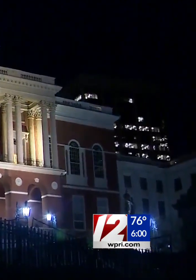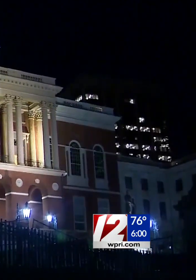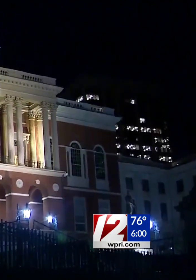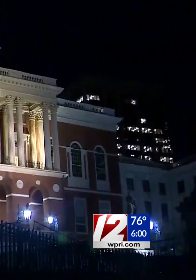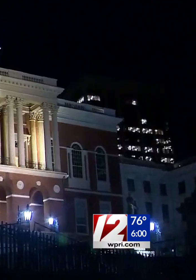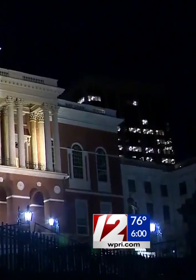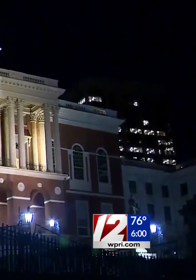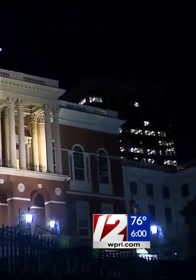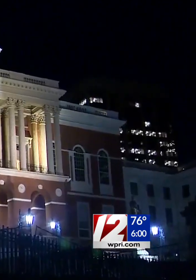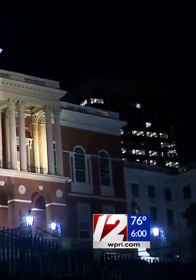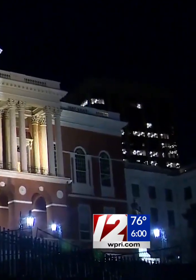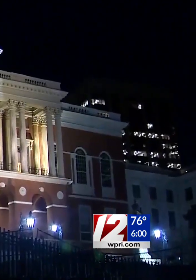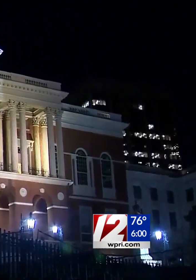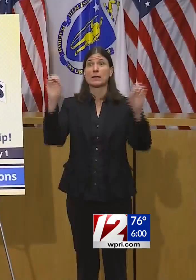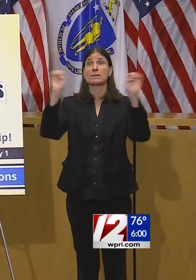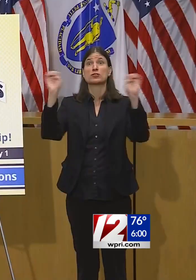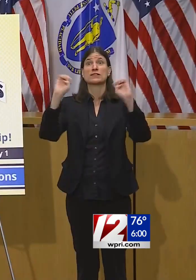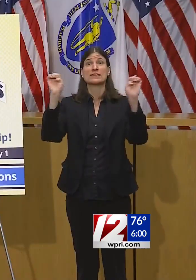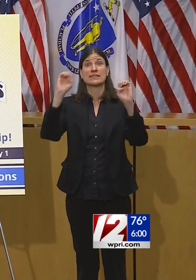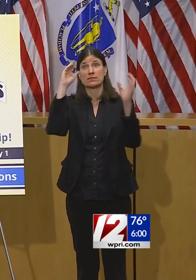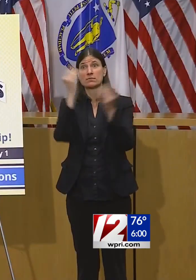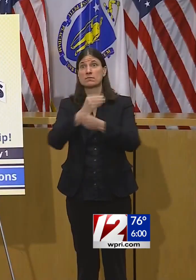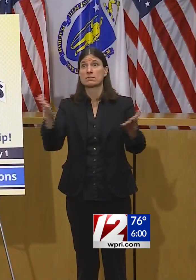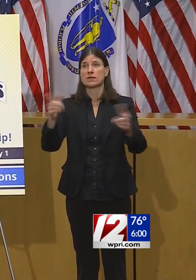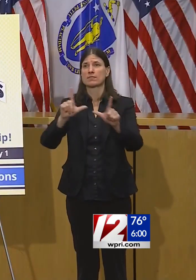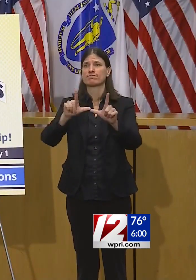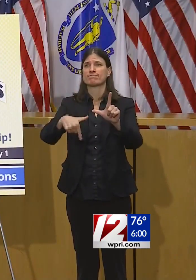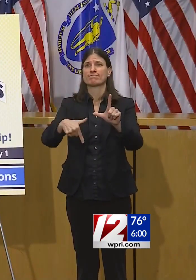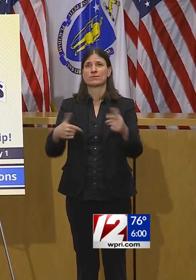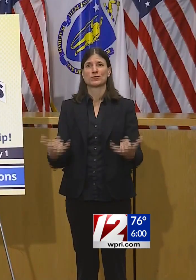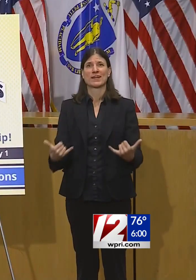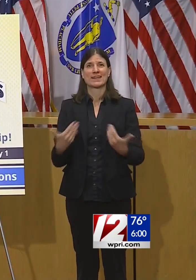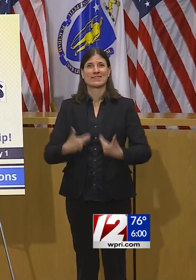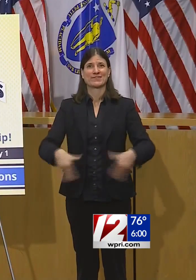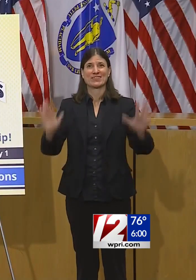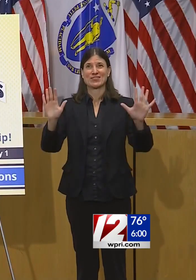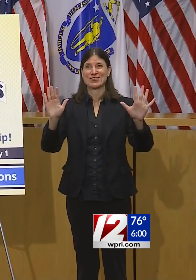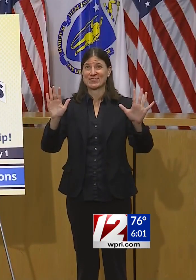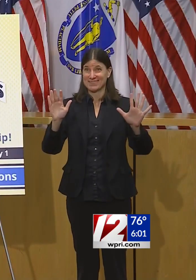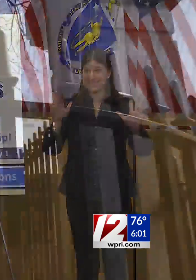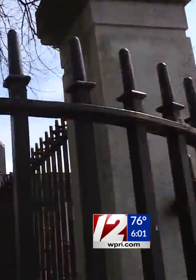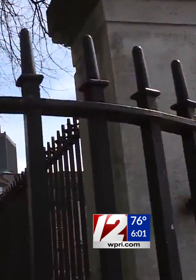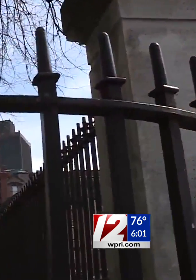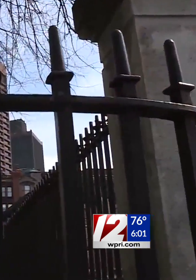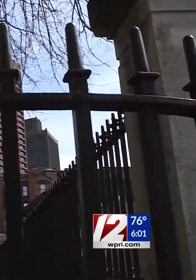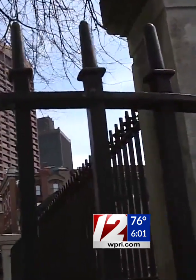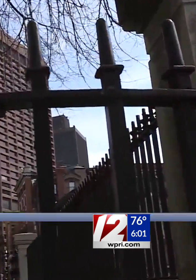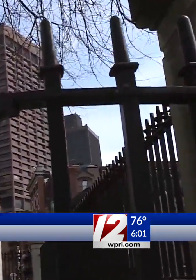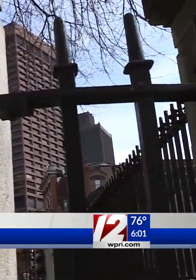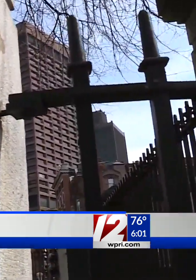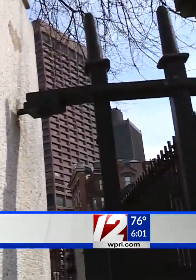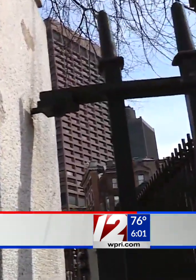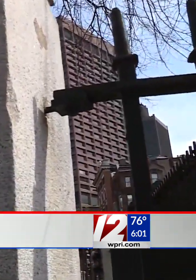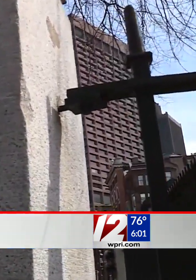(brittany) AFTER 462 DAYS MASSACHUSETTS' STATE OF EMERGENCY IS OVER. Massachusetts: Turning point here in Massachusetts in the